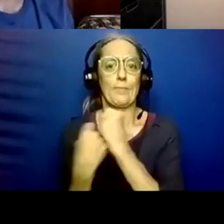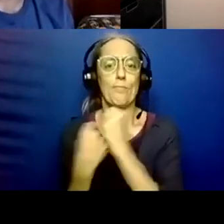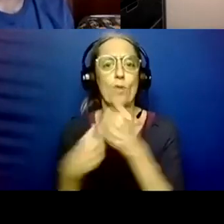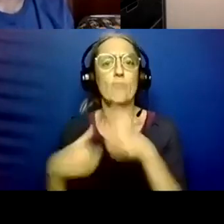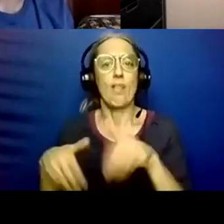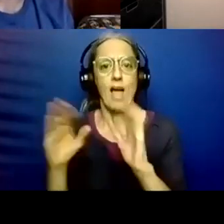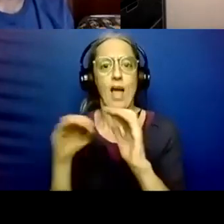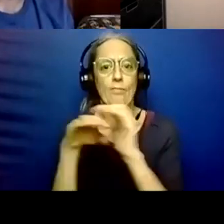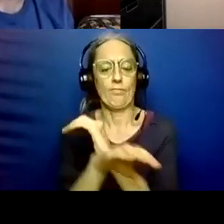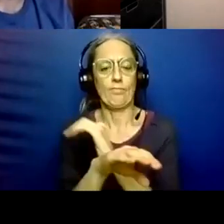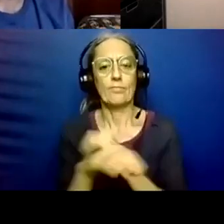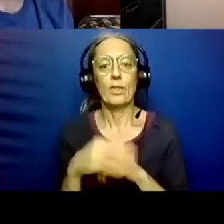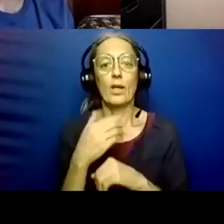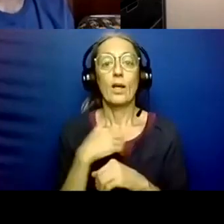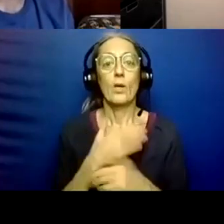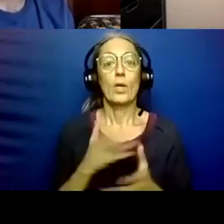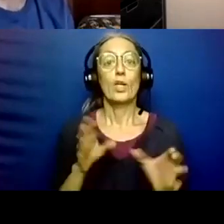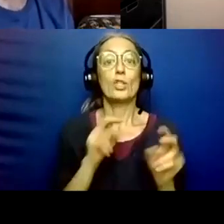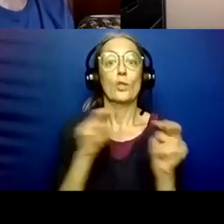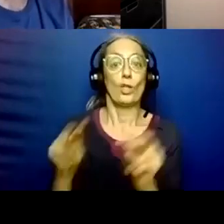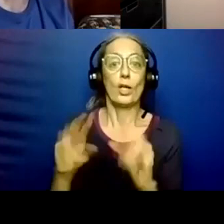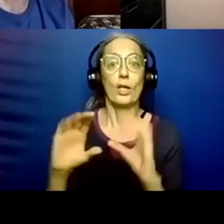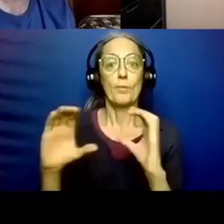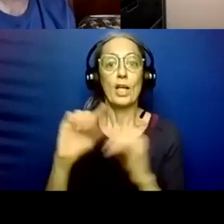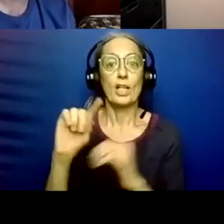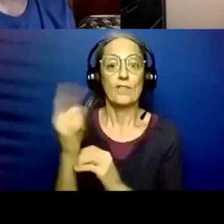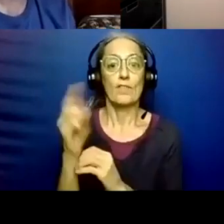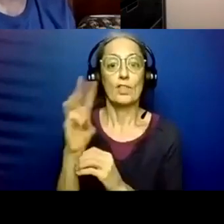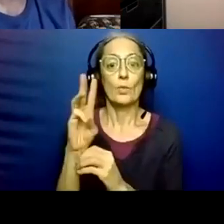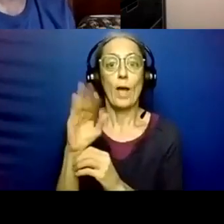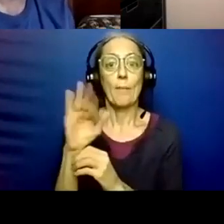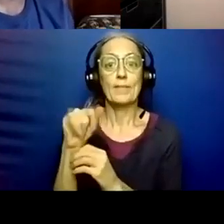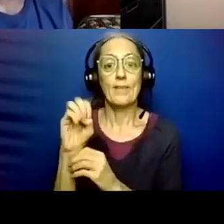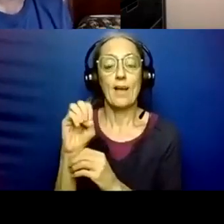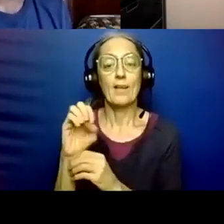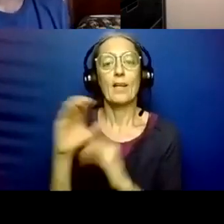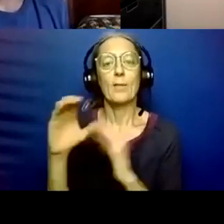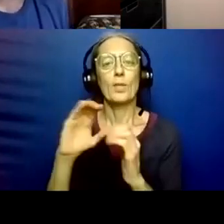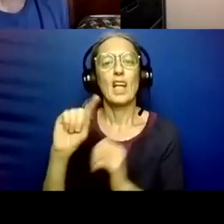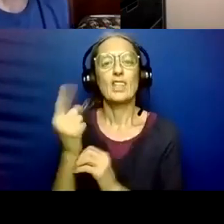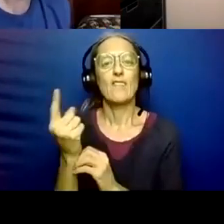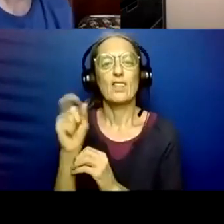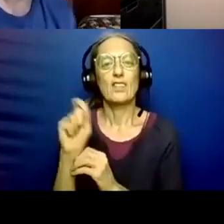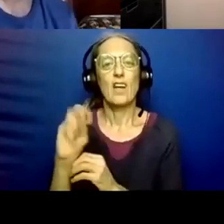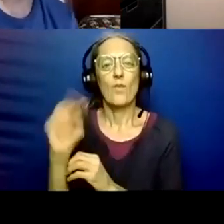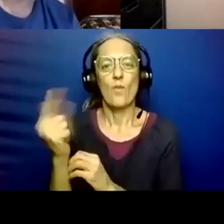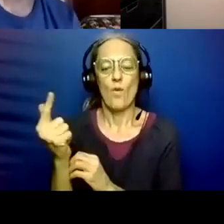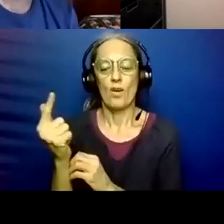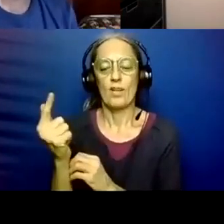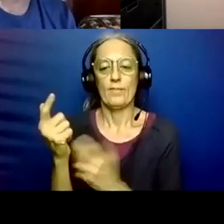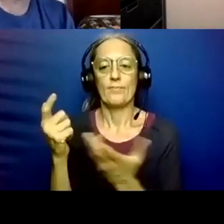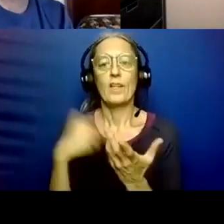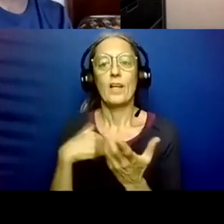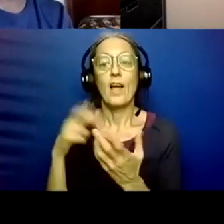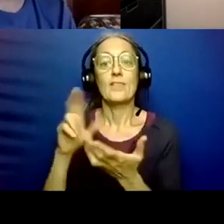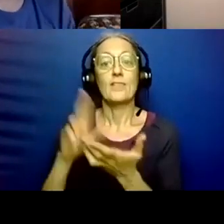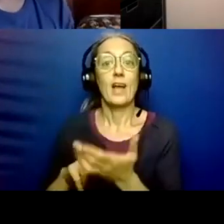at CommunicationFIRST.org to learn more about what we are doing and to sign up for our newsletter if you haven't yet.